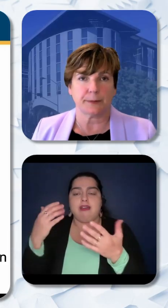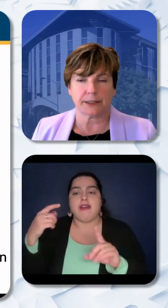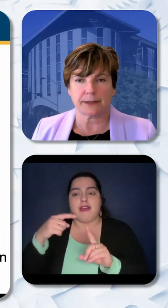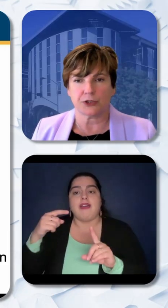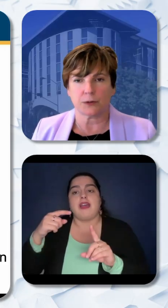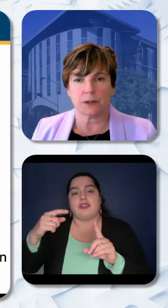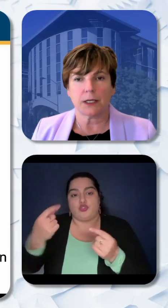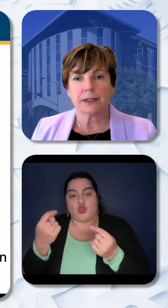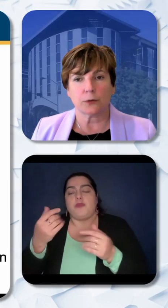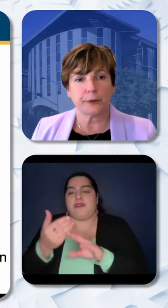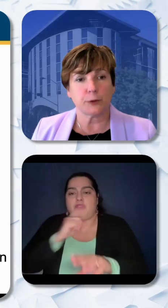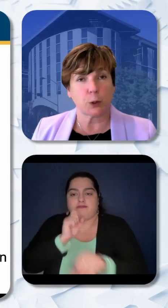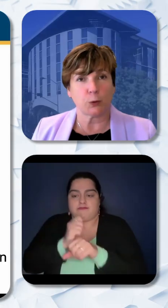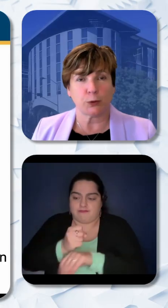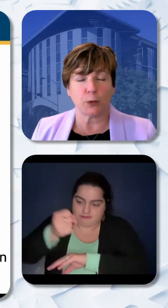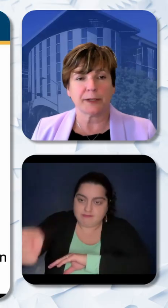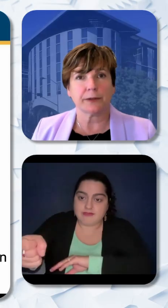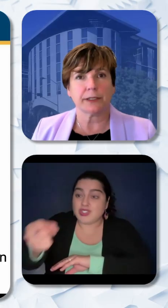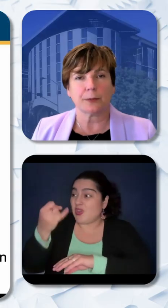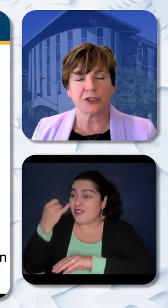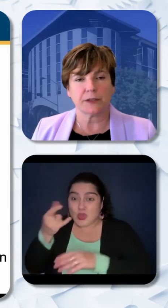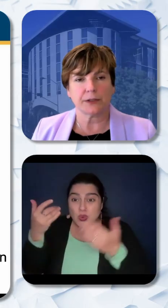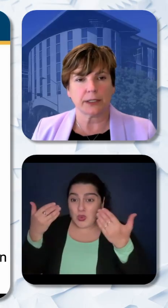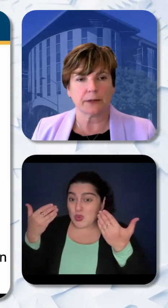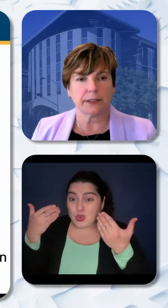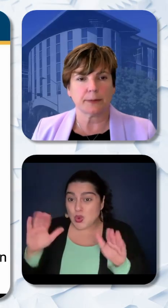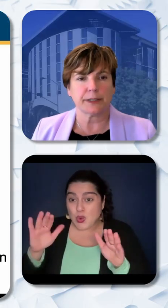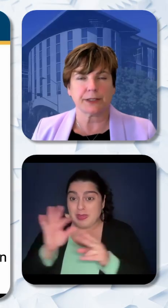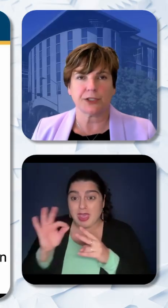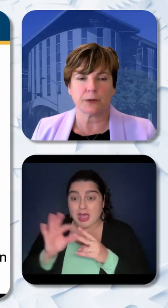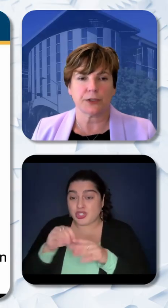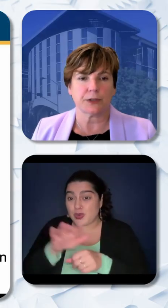placement decision. So if you don't know about the options in your area, please reach out to